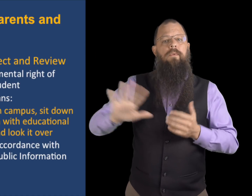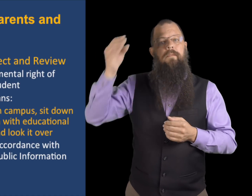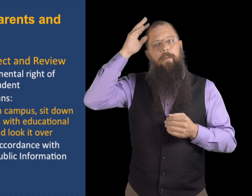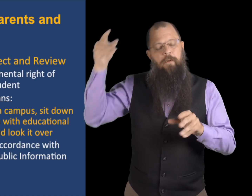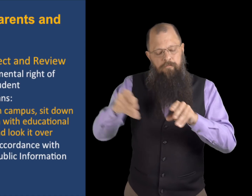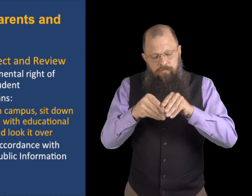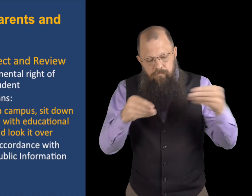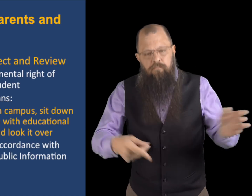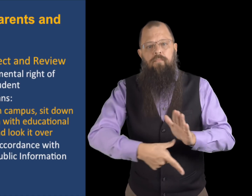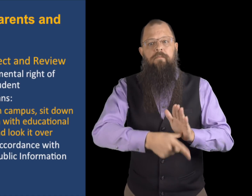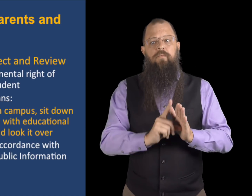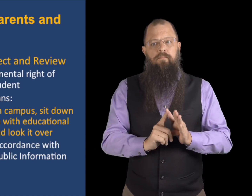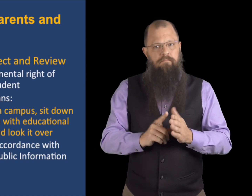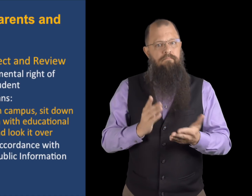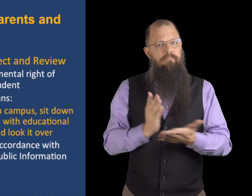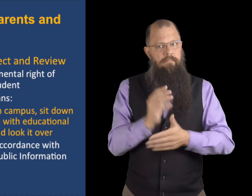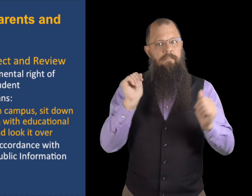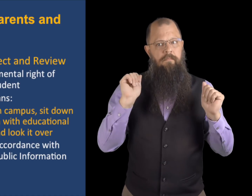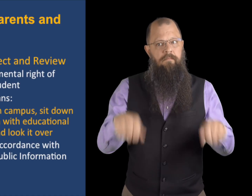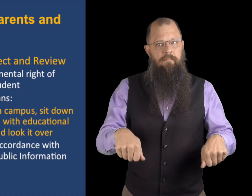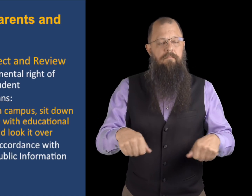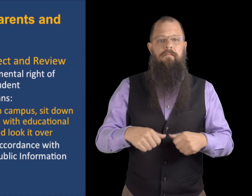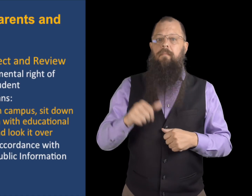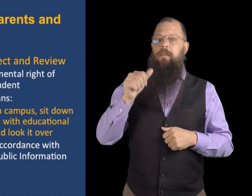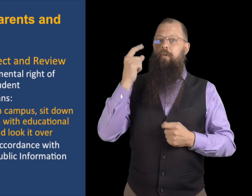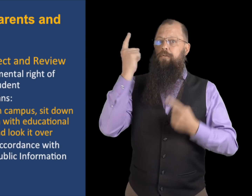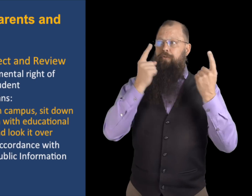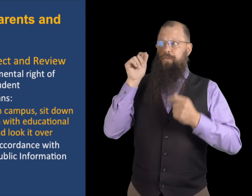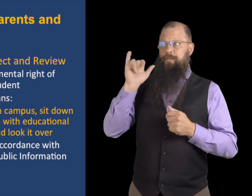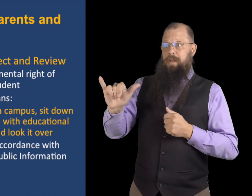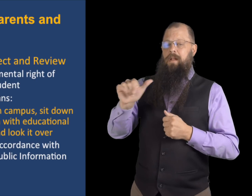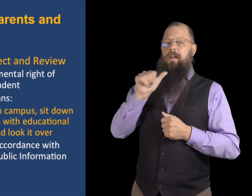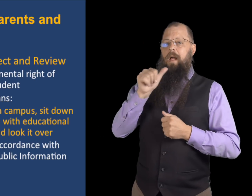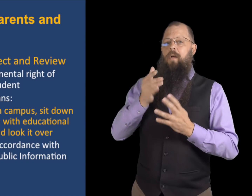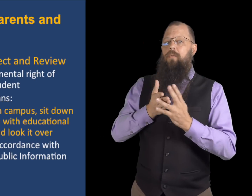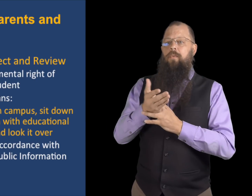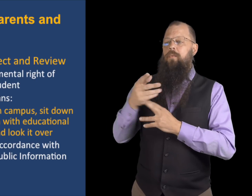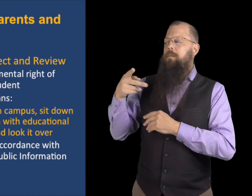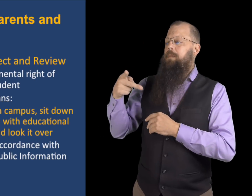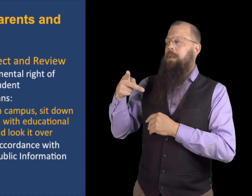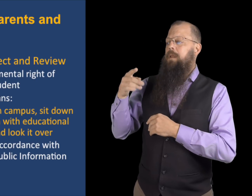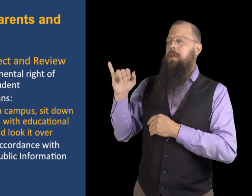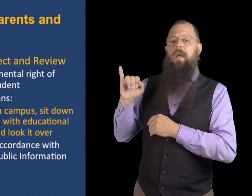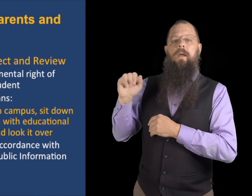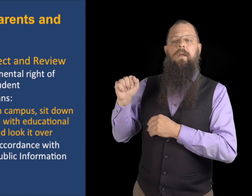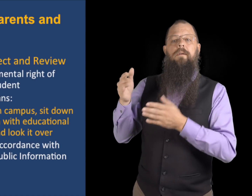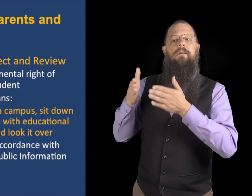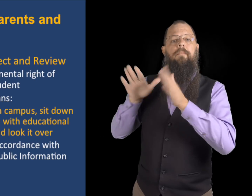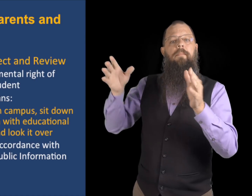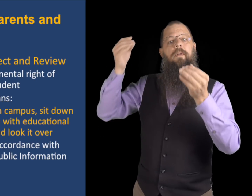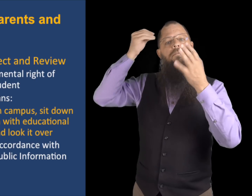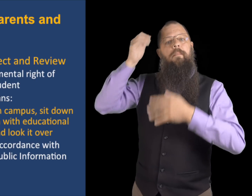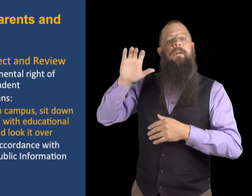parent can go to campus, request the file, and review it. This must be done in